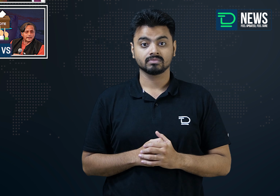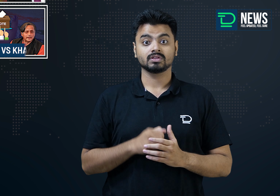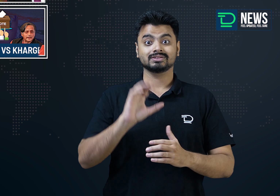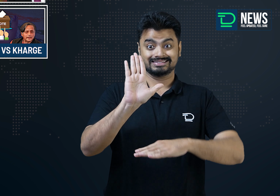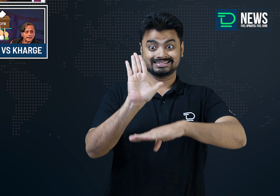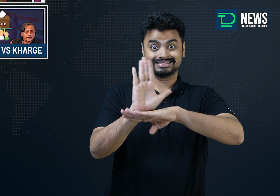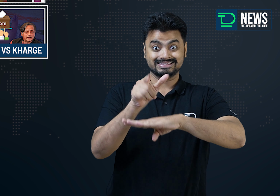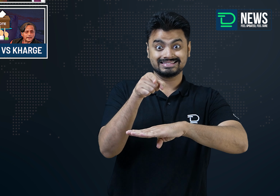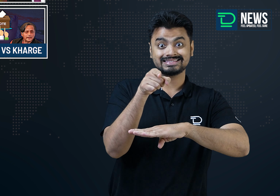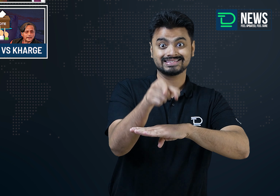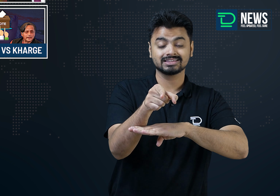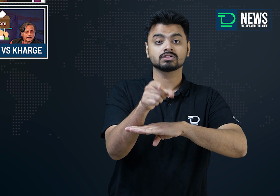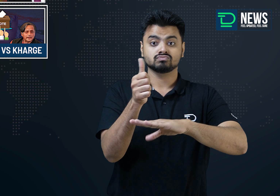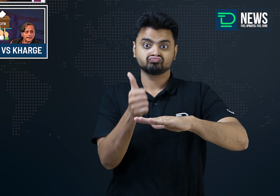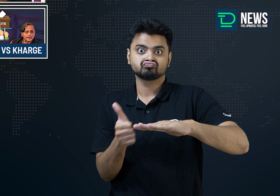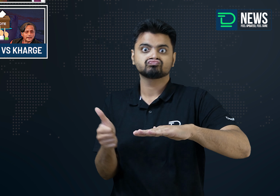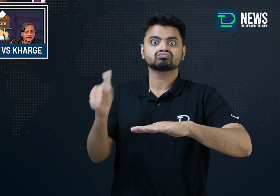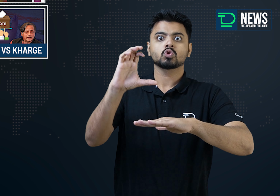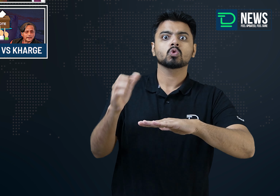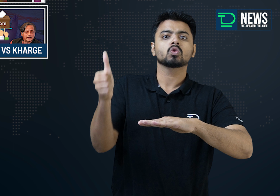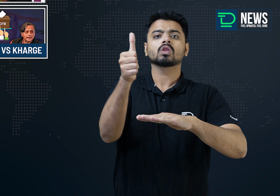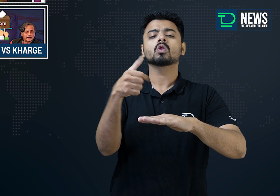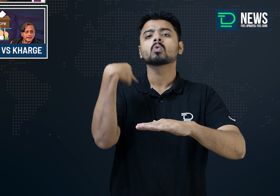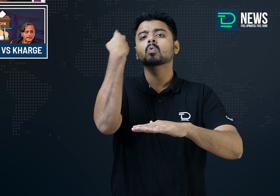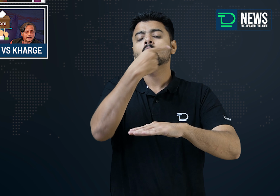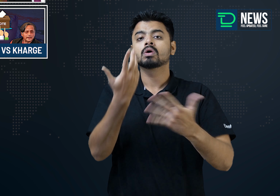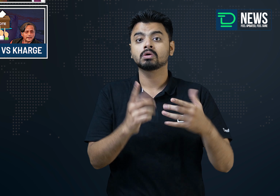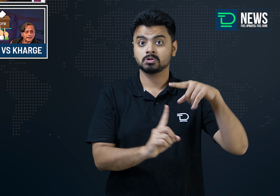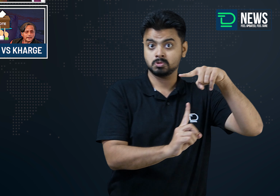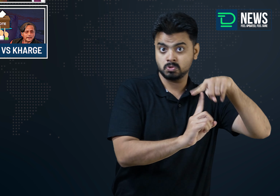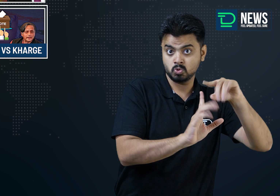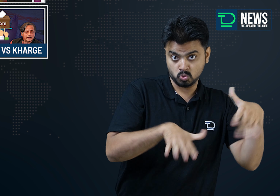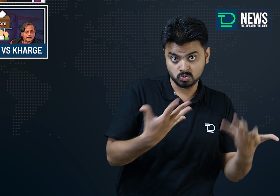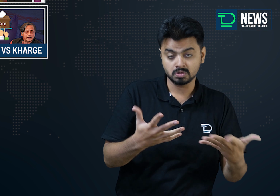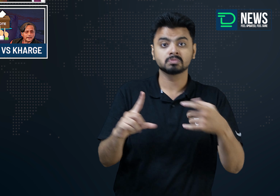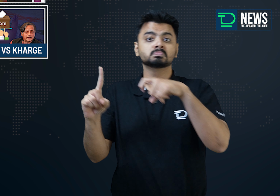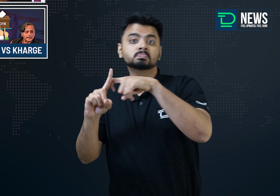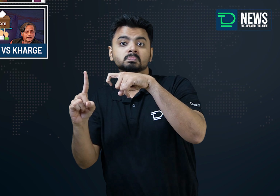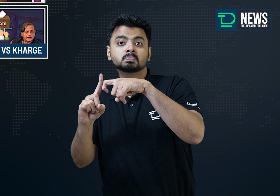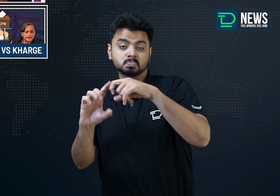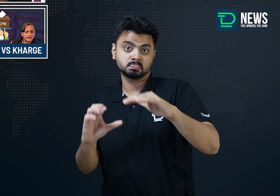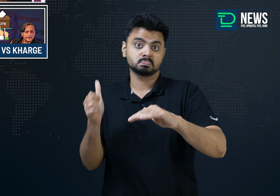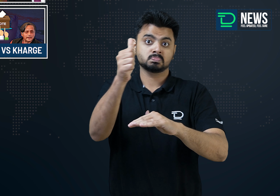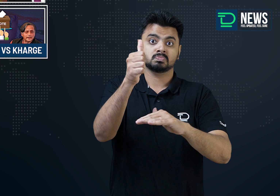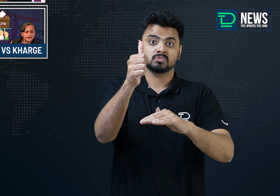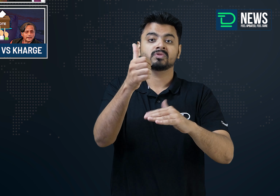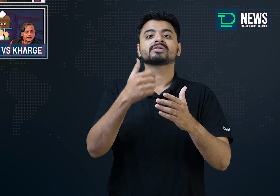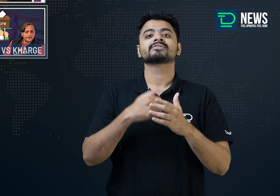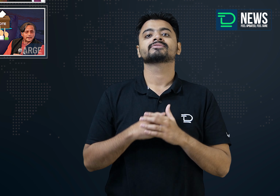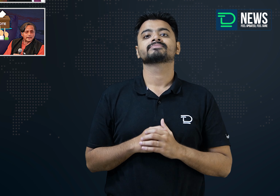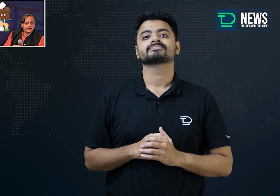Who will be the new Cong chief? Tharoor vs Kharge.